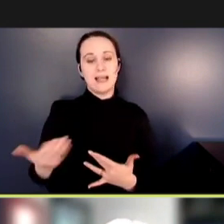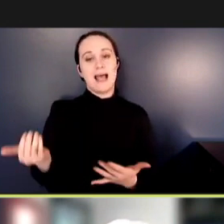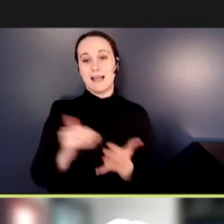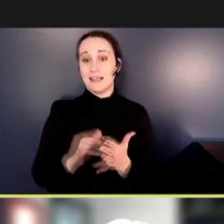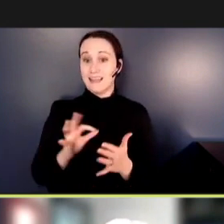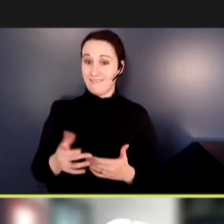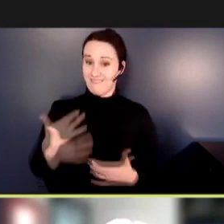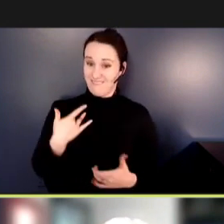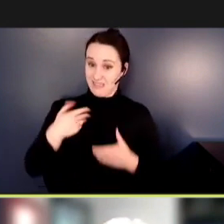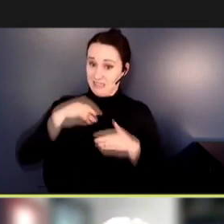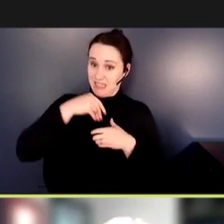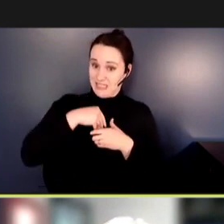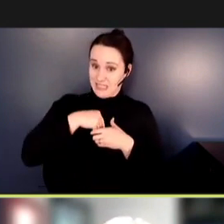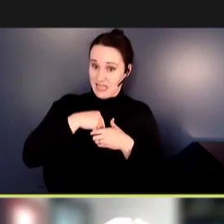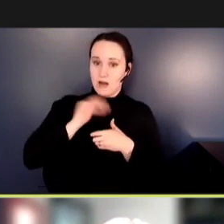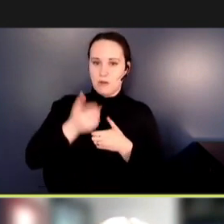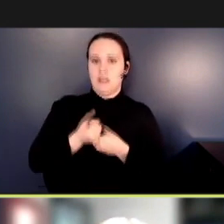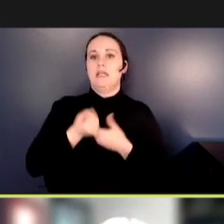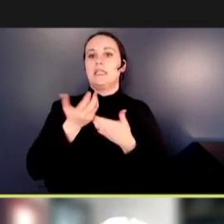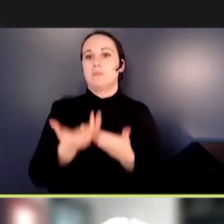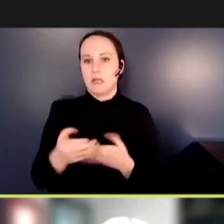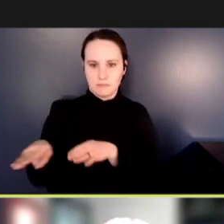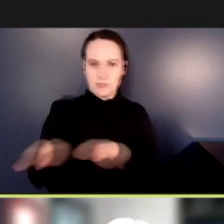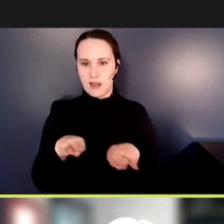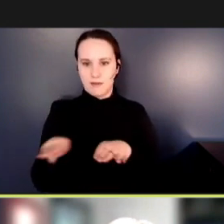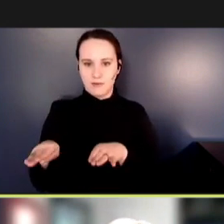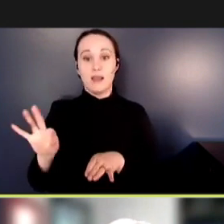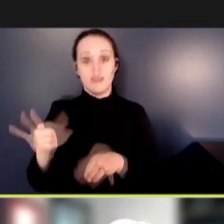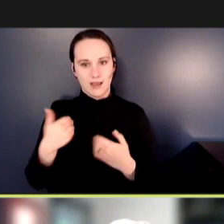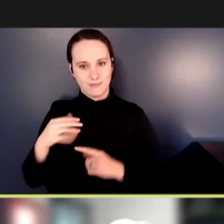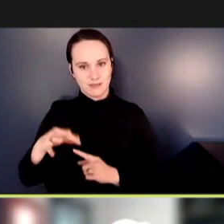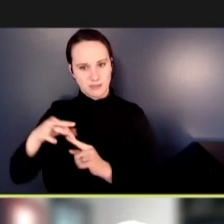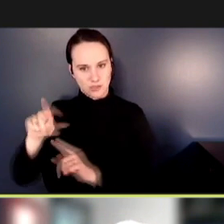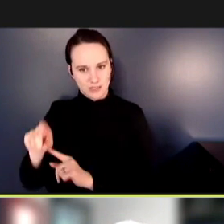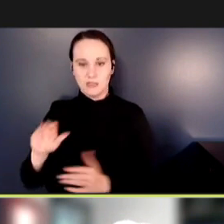manifestations of anxiety than children without disabilities. So this particularly